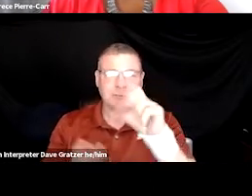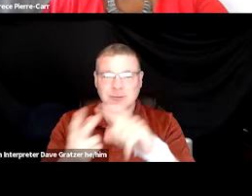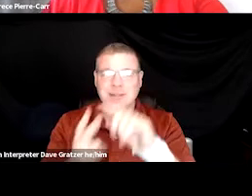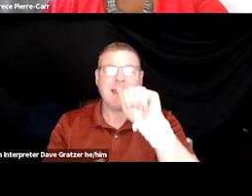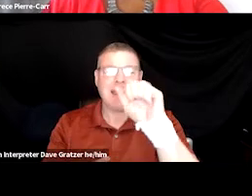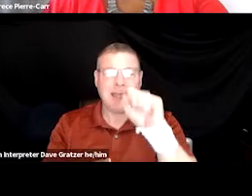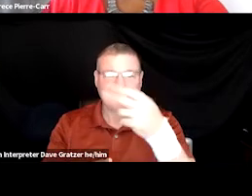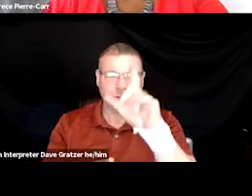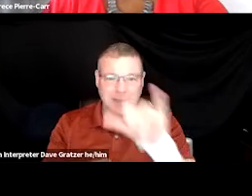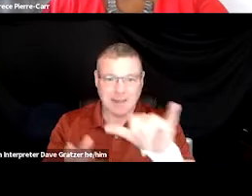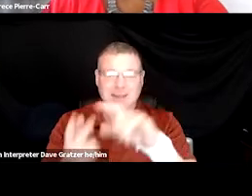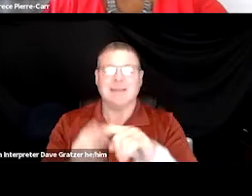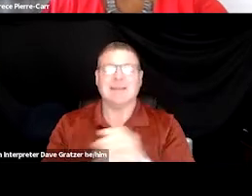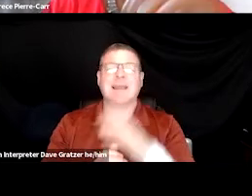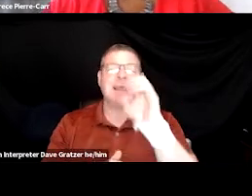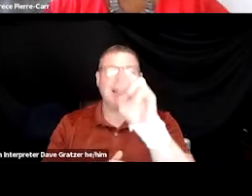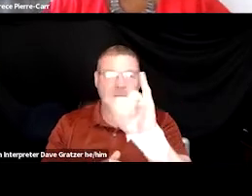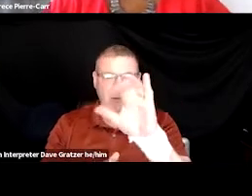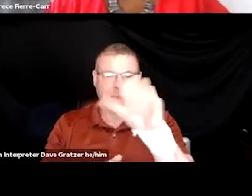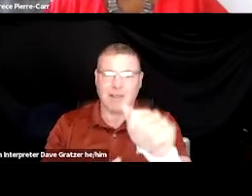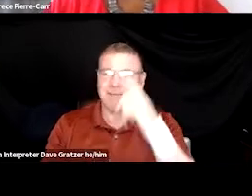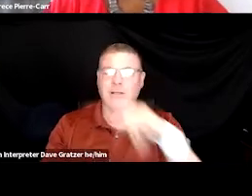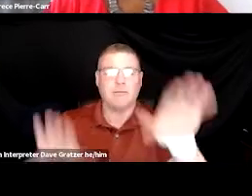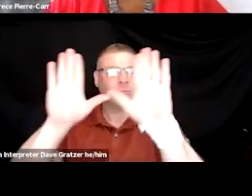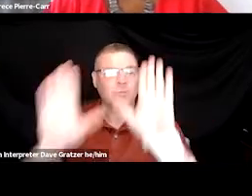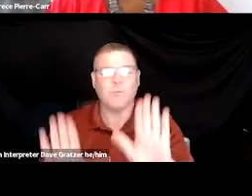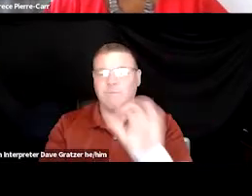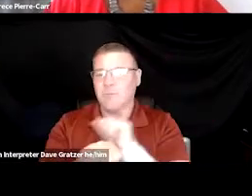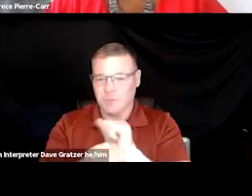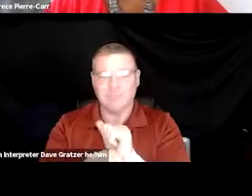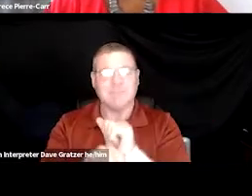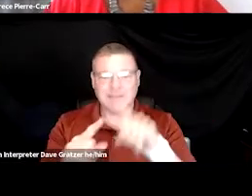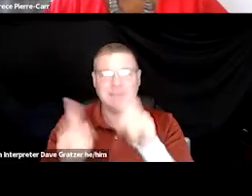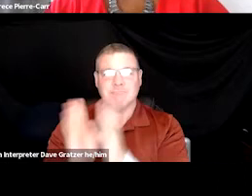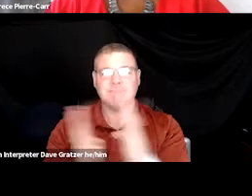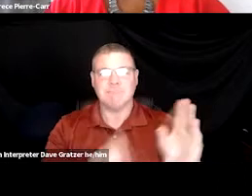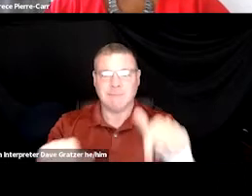and Erica Yhara for their excellent work in preparing this webinar.